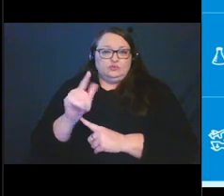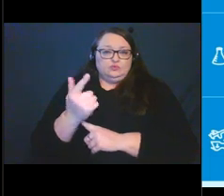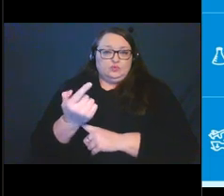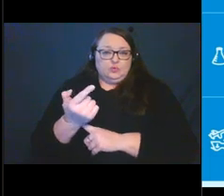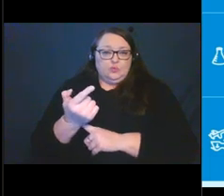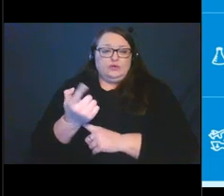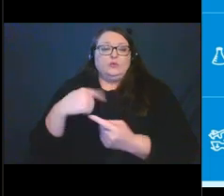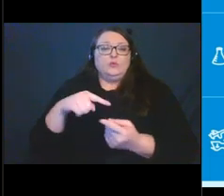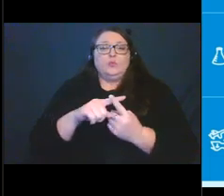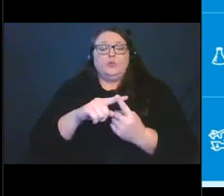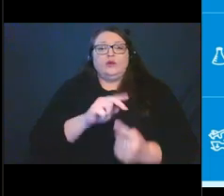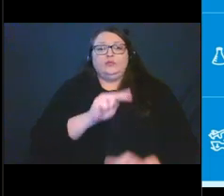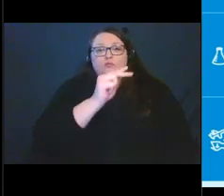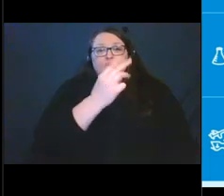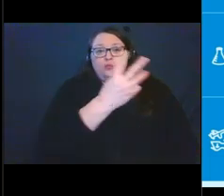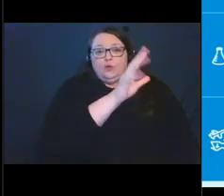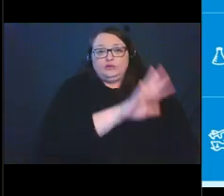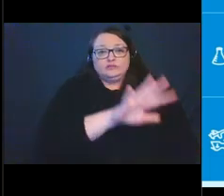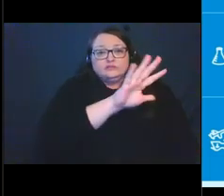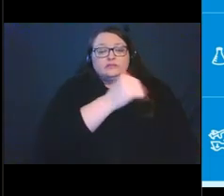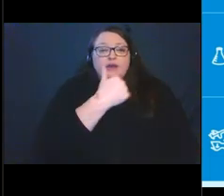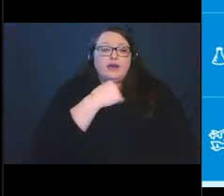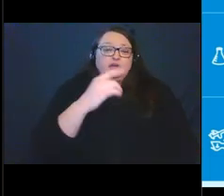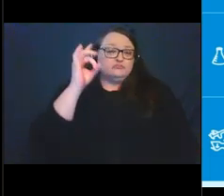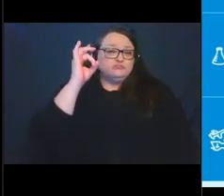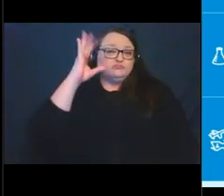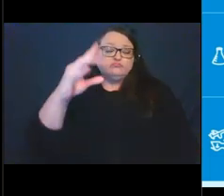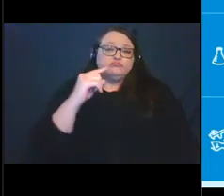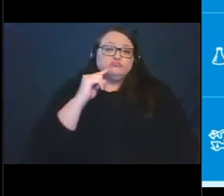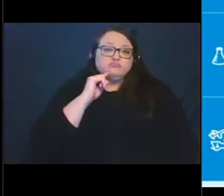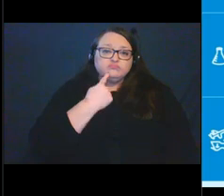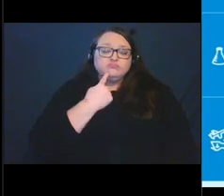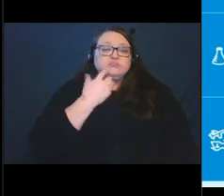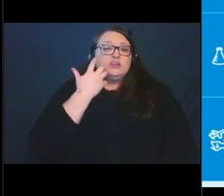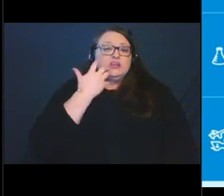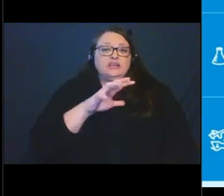Pacific Northwest suffered from a historical and devastating heatwave and the Northeast United